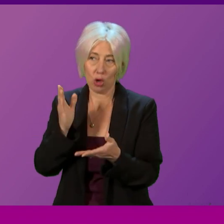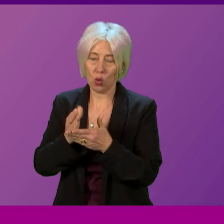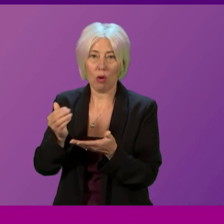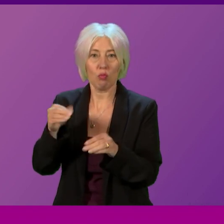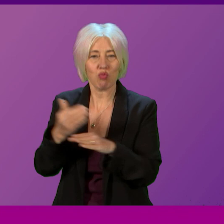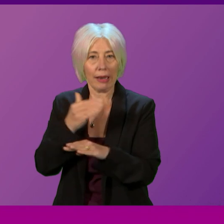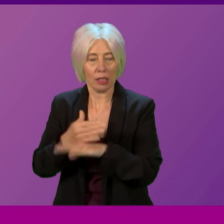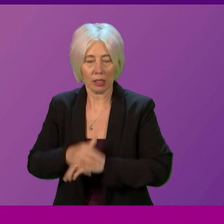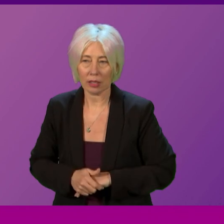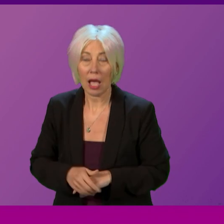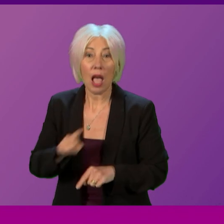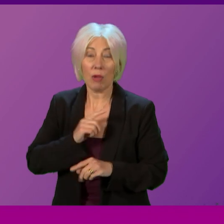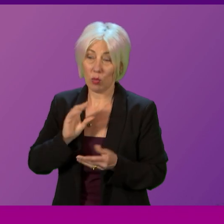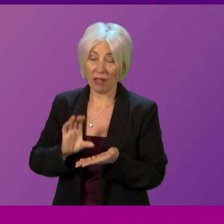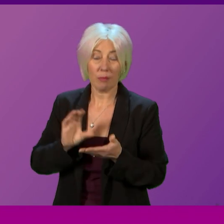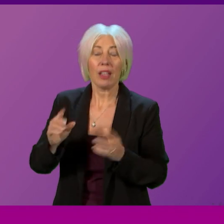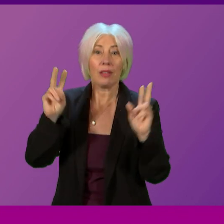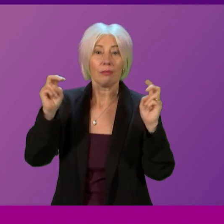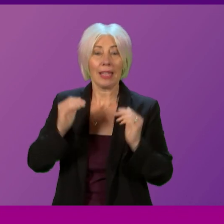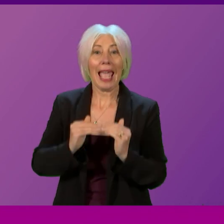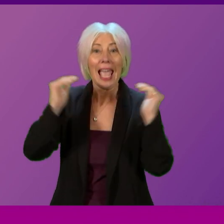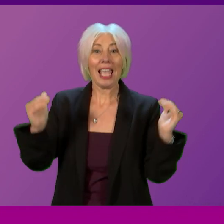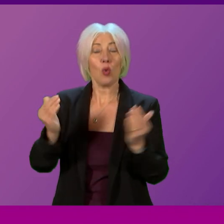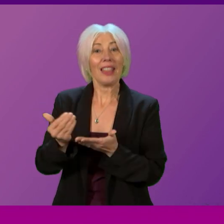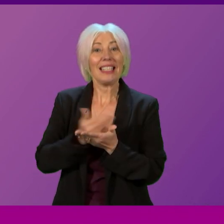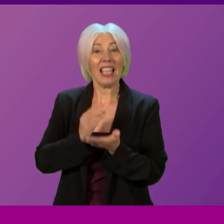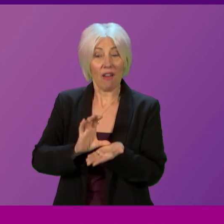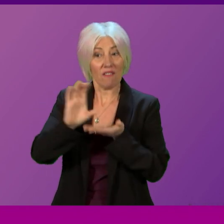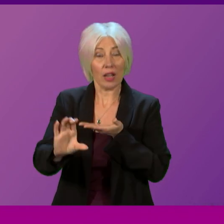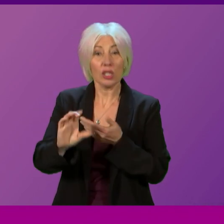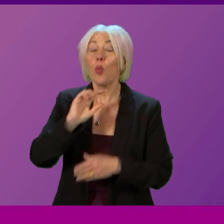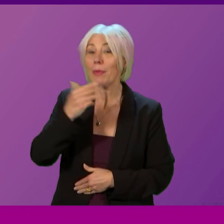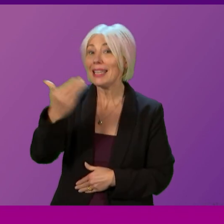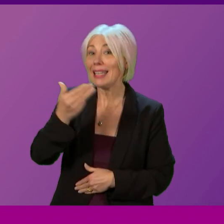The delivering equally safe fund will provide £19 million this year to support more than